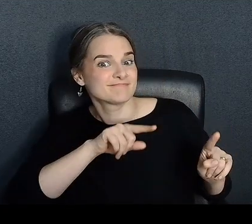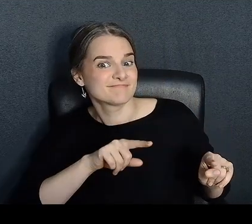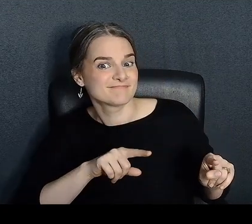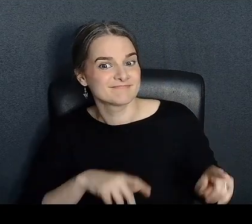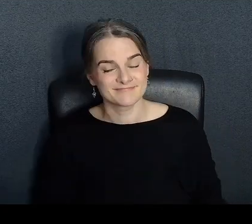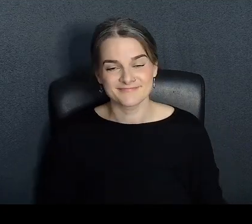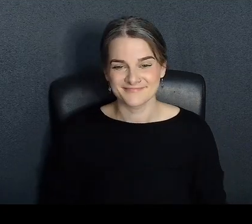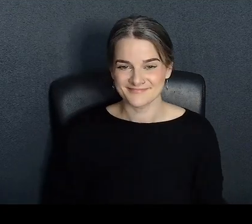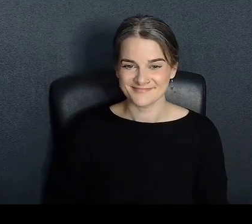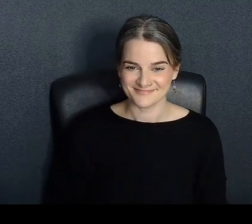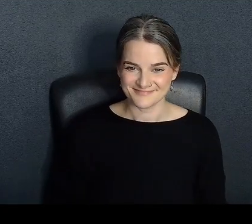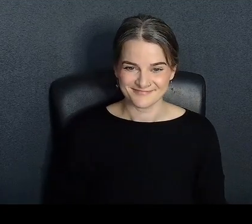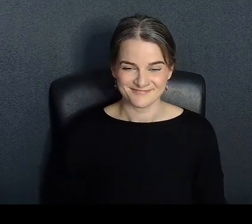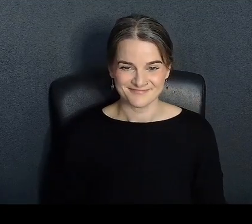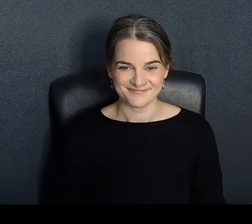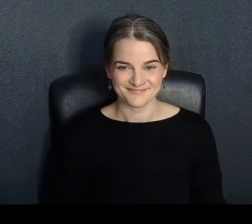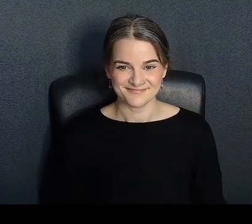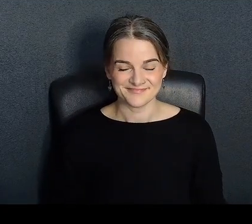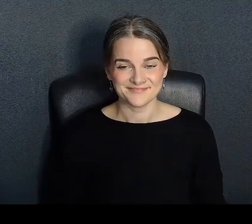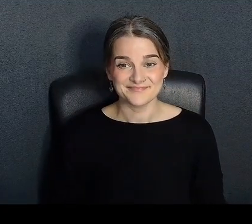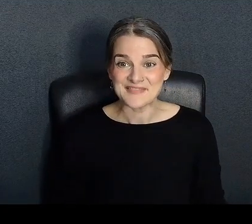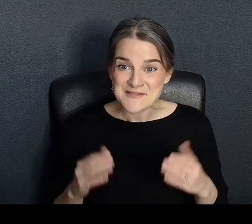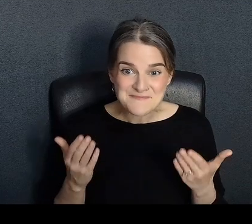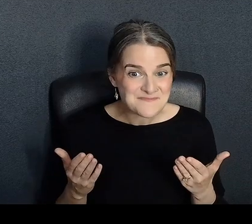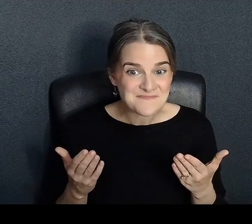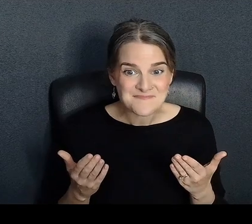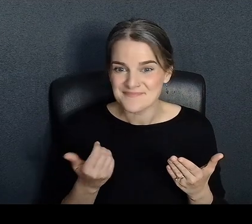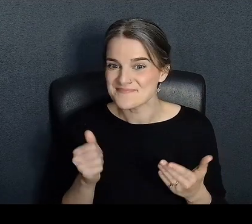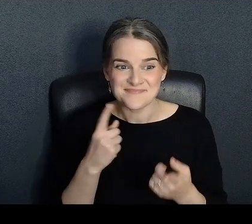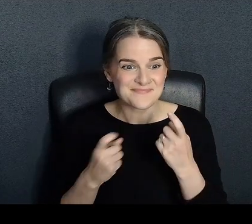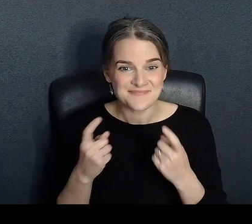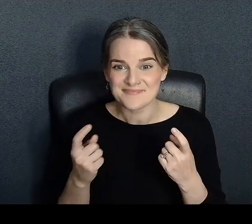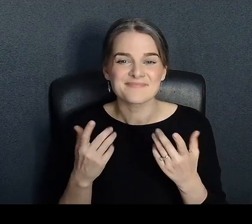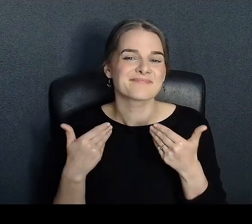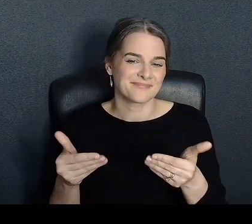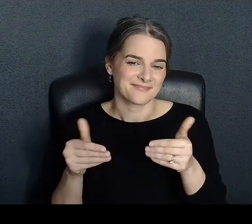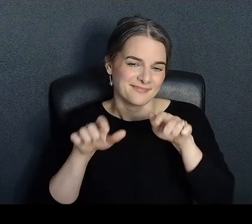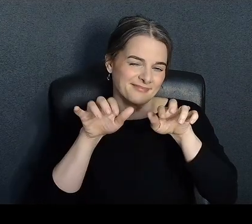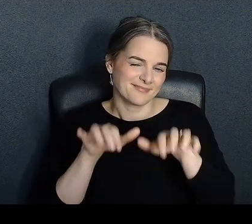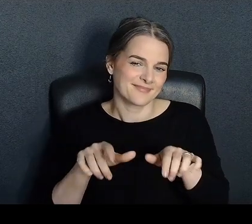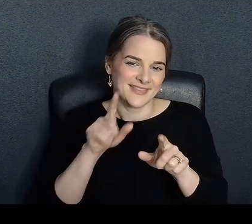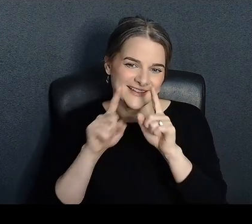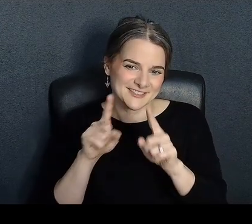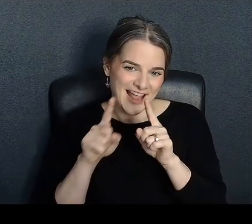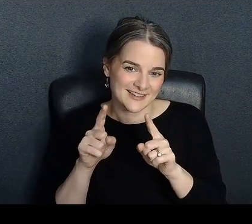All right. So if you have any questions, please put them in the chat. And then there will be time at the end